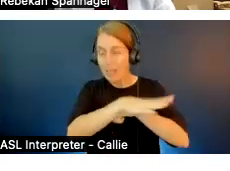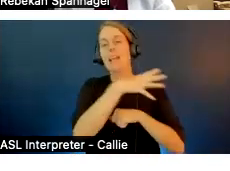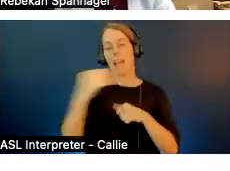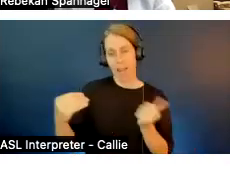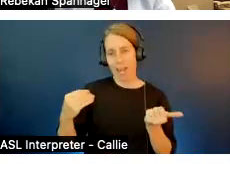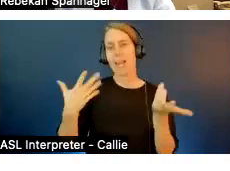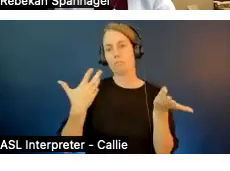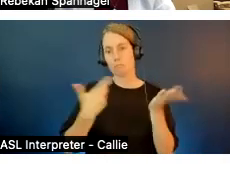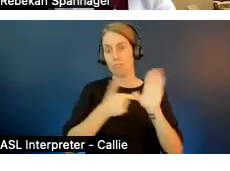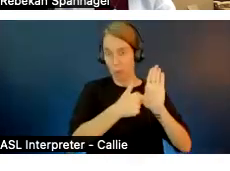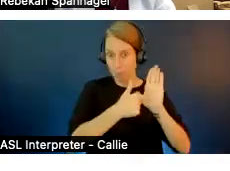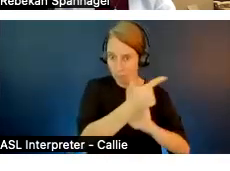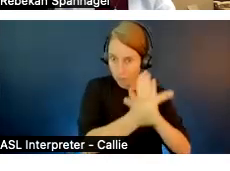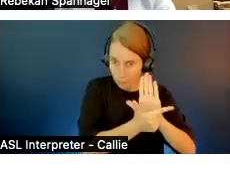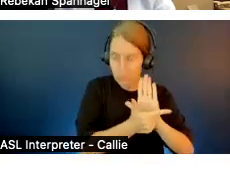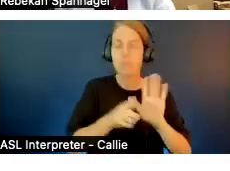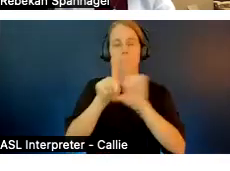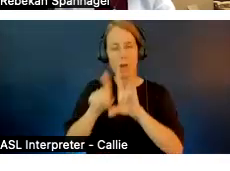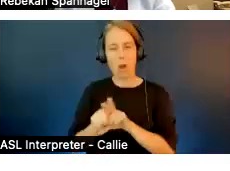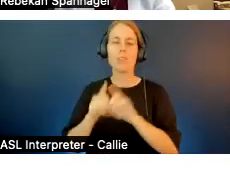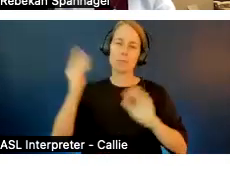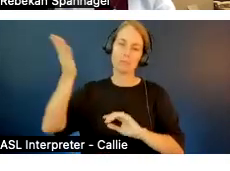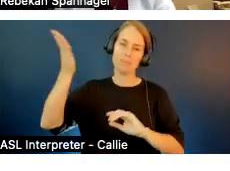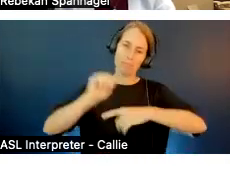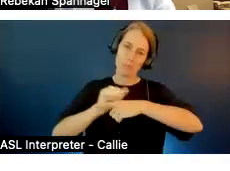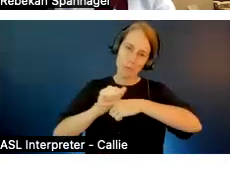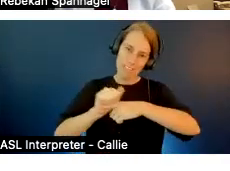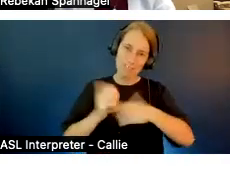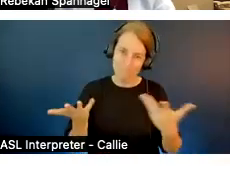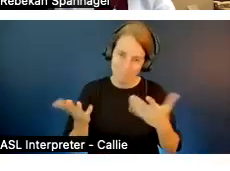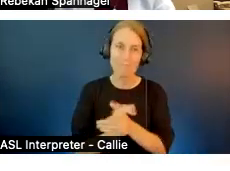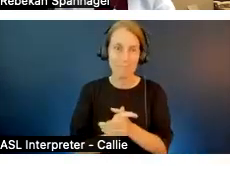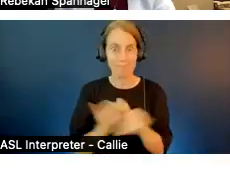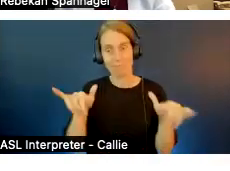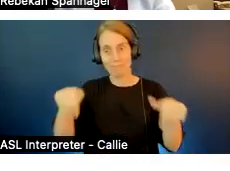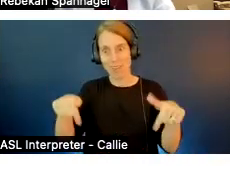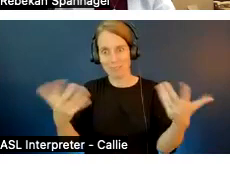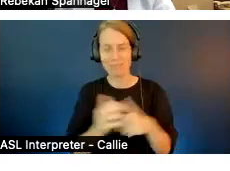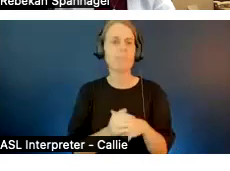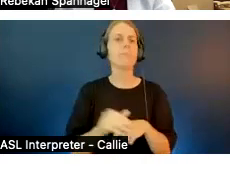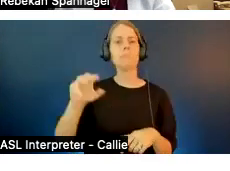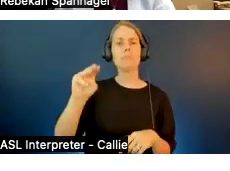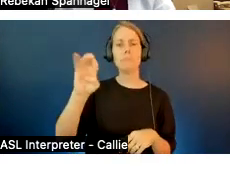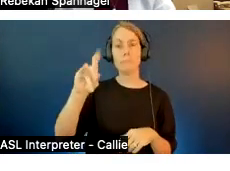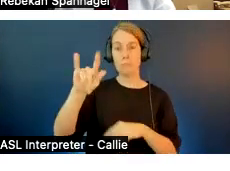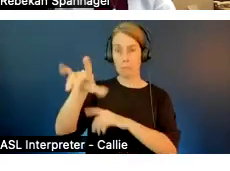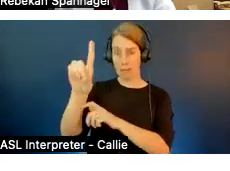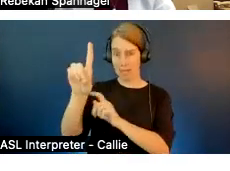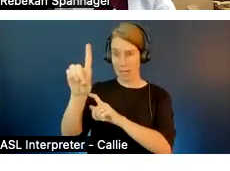next slide the basics of medicaid this is why we're here today first of all medicaid is an